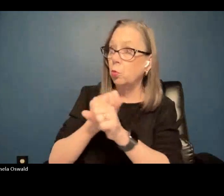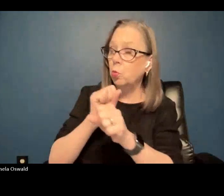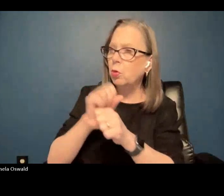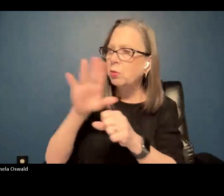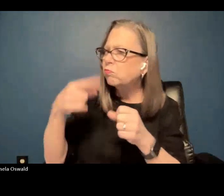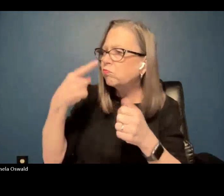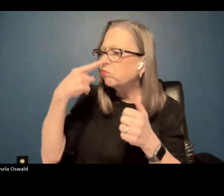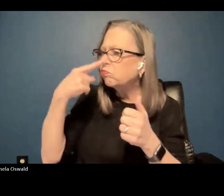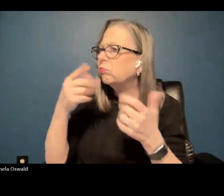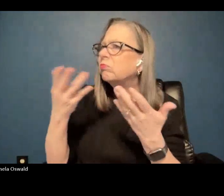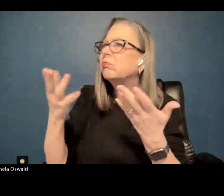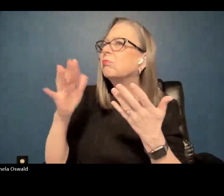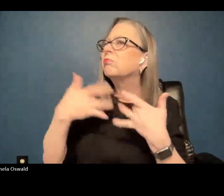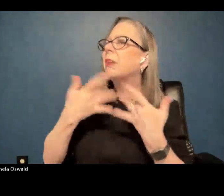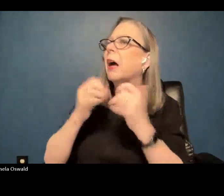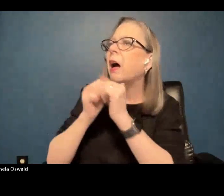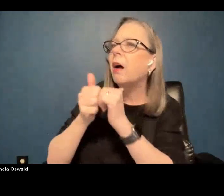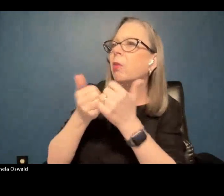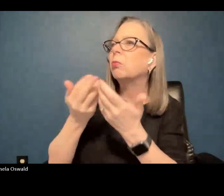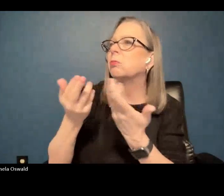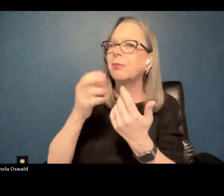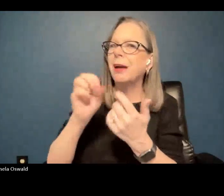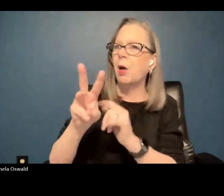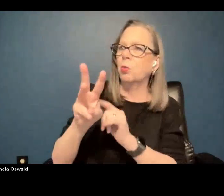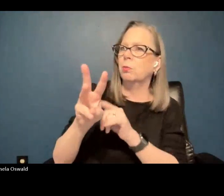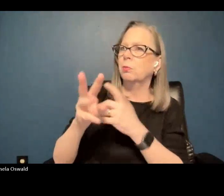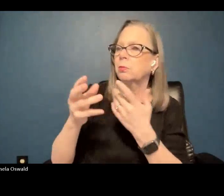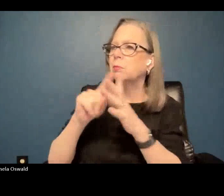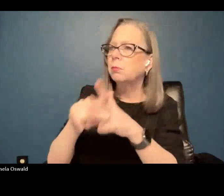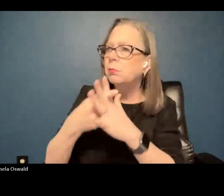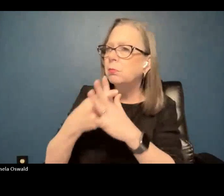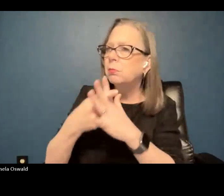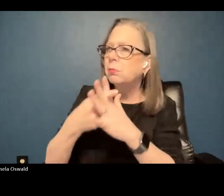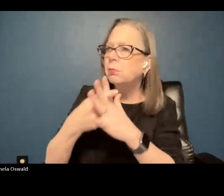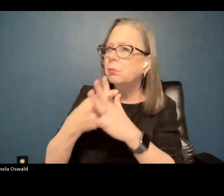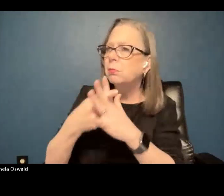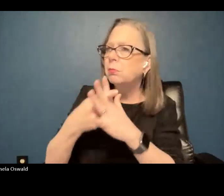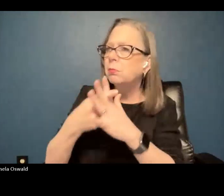how you went about uncovering how each of your respective agencies were collecting